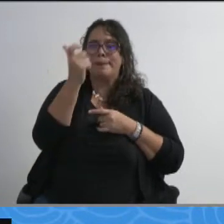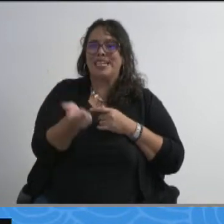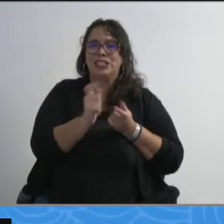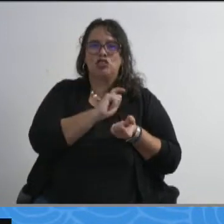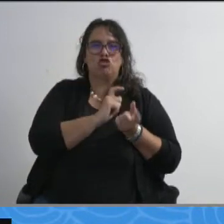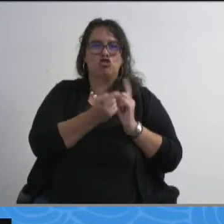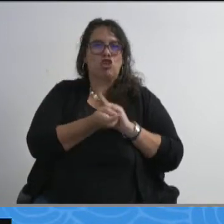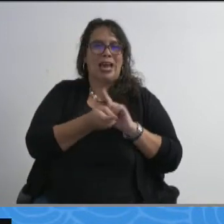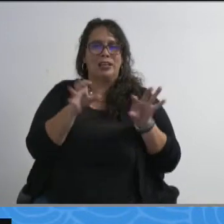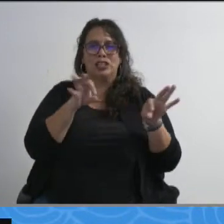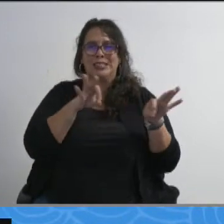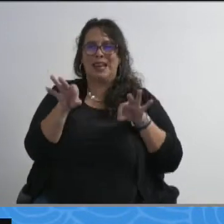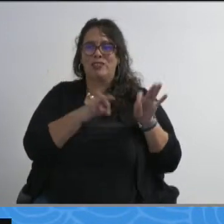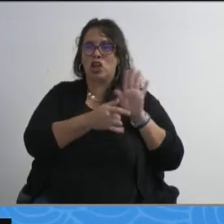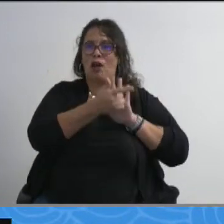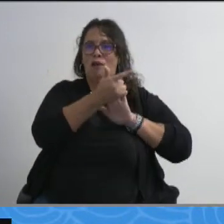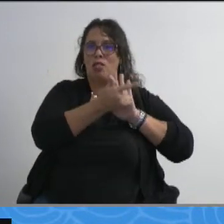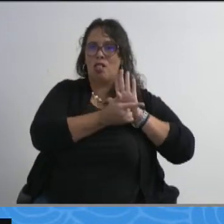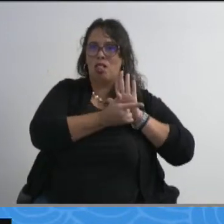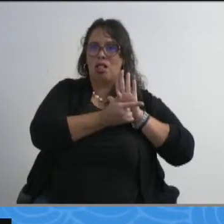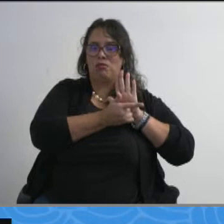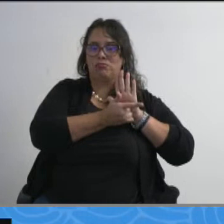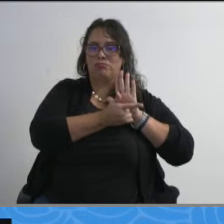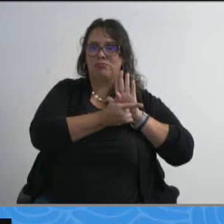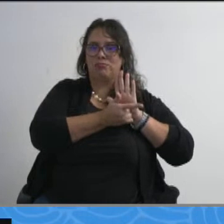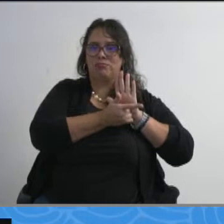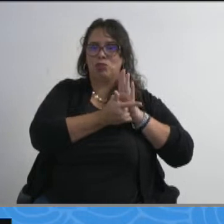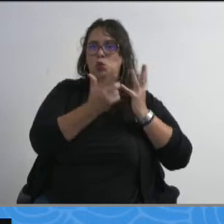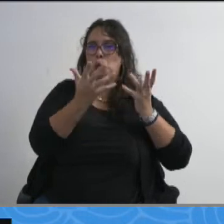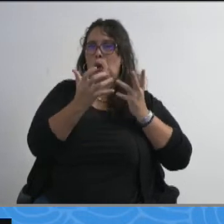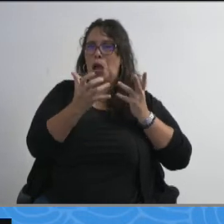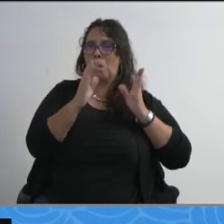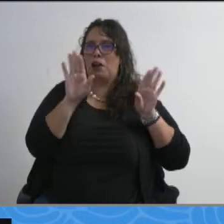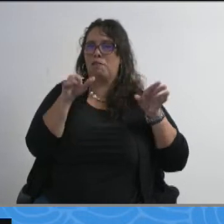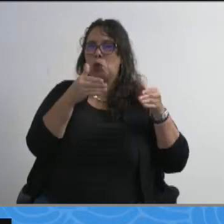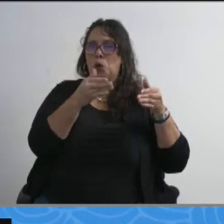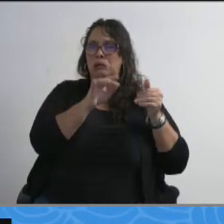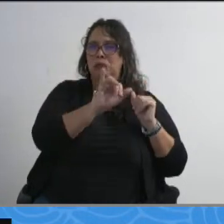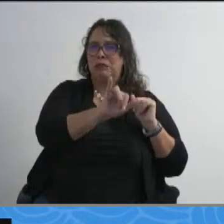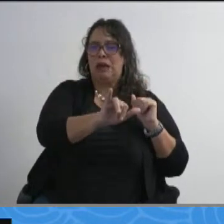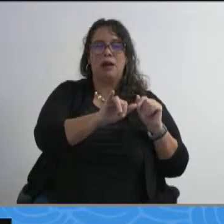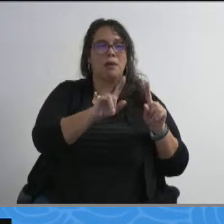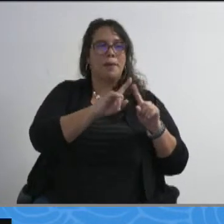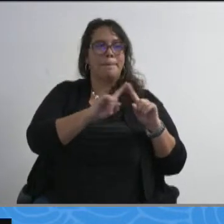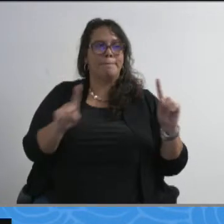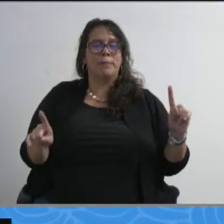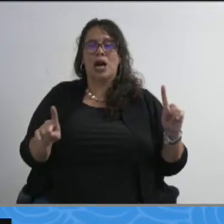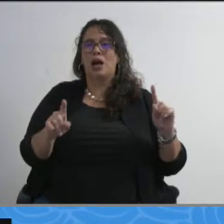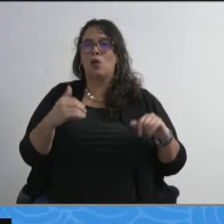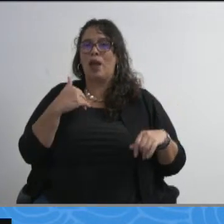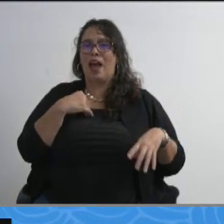So, I'm gonna spend quite a bit of time on educator equity, but just know that these are the four sections